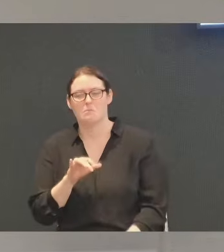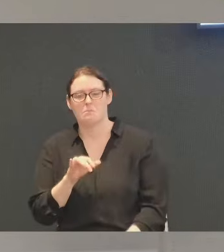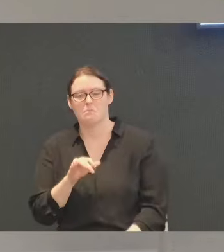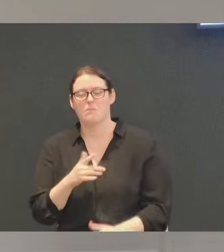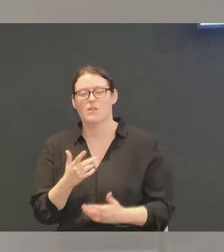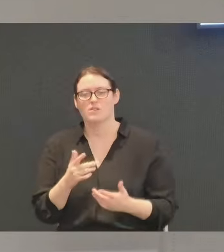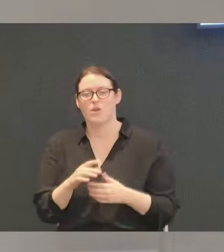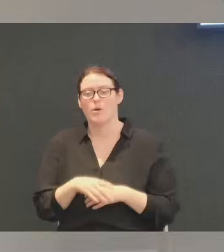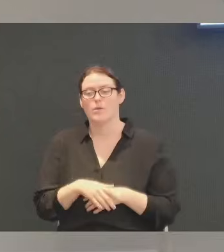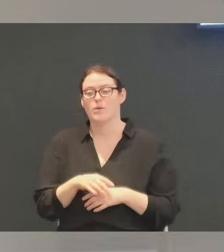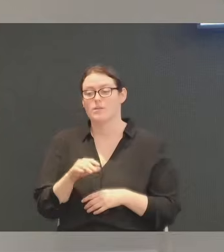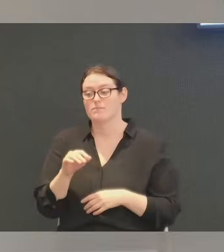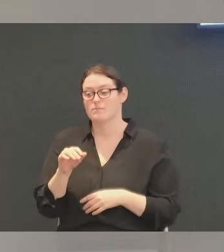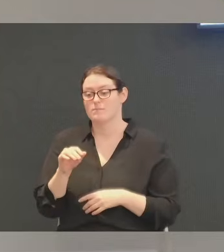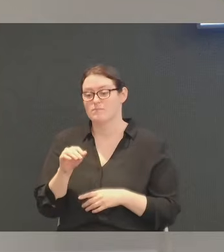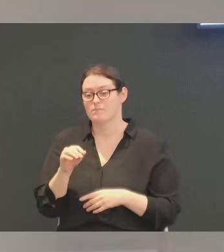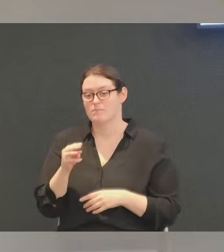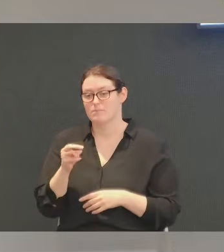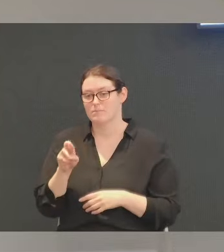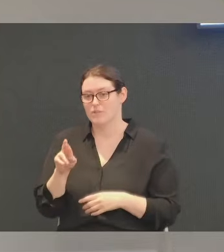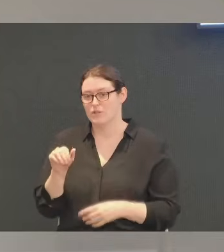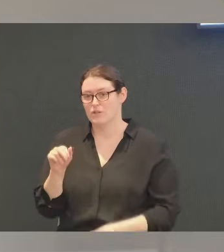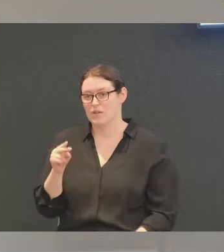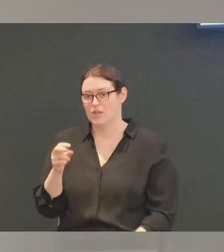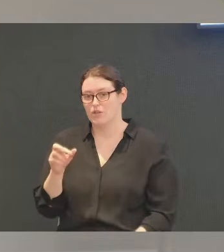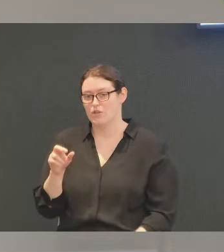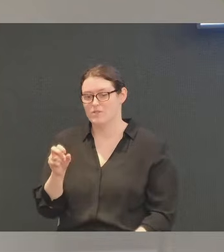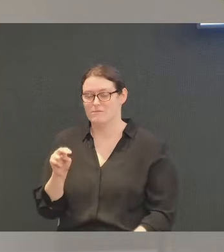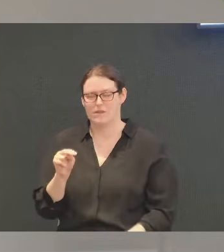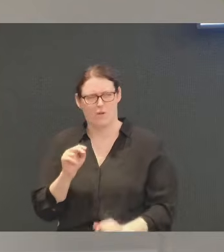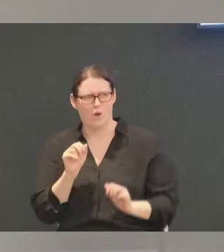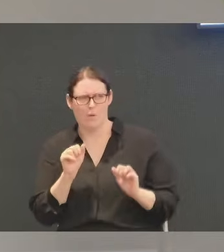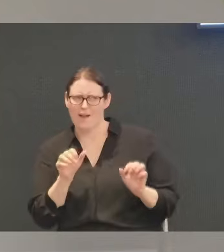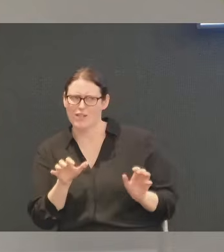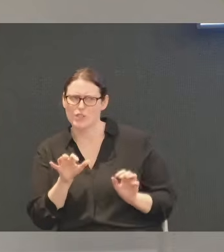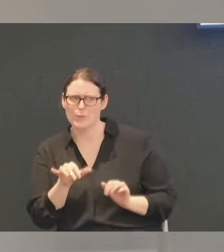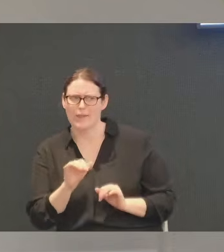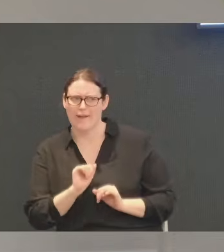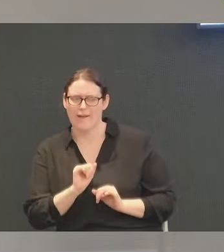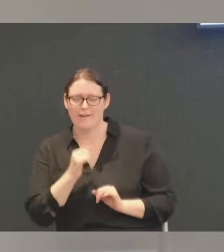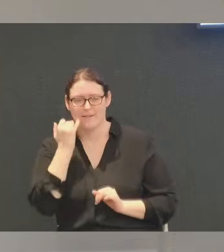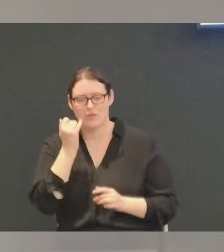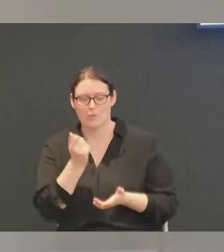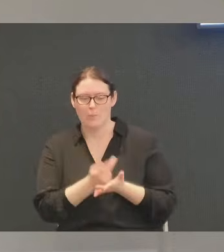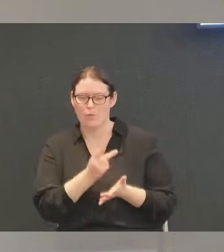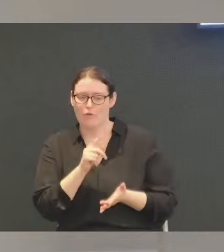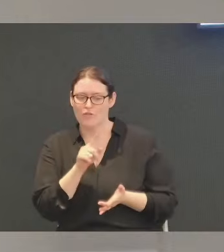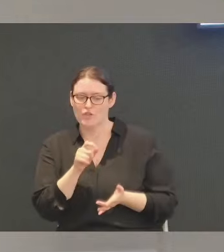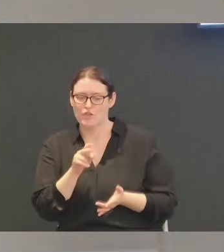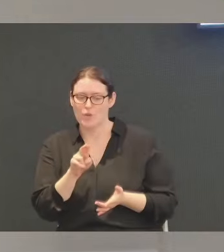Mr. Anderson who he says he can get it done if he gets the zoning approval from Cincinnati and